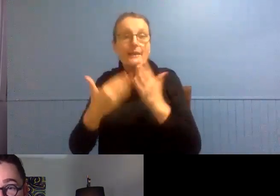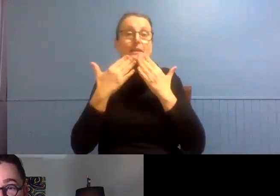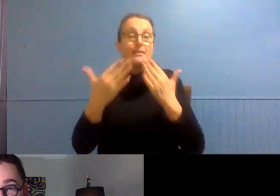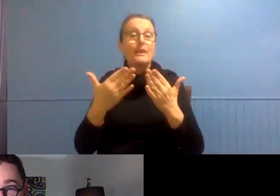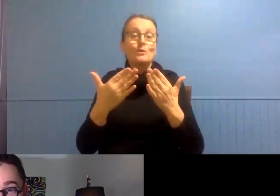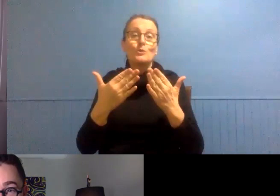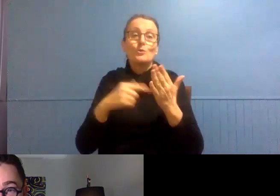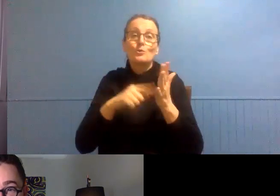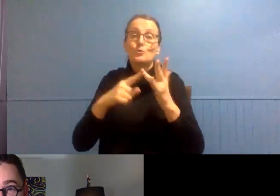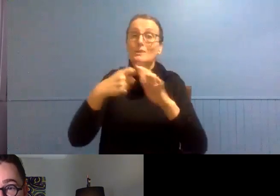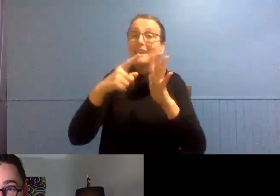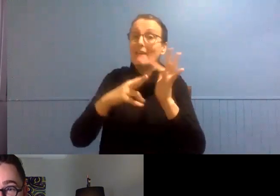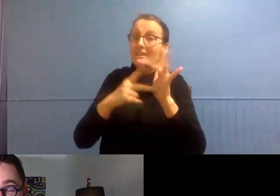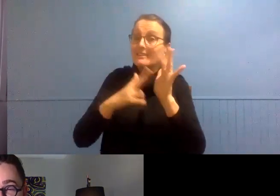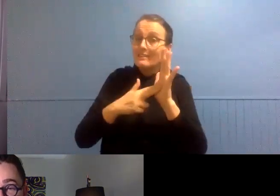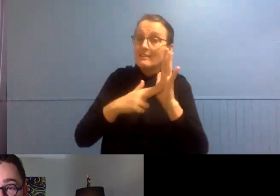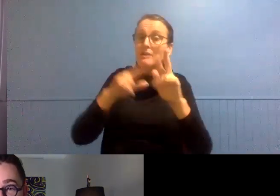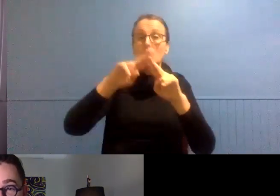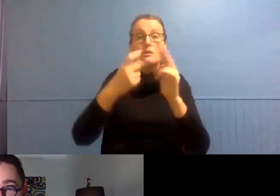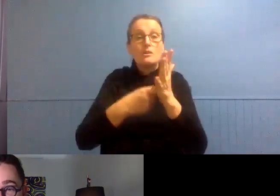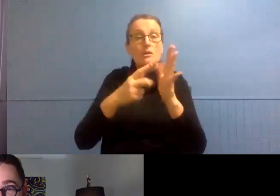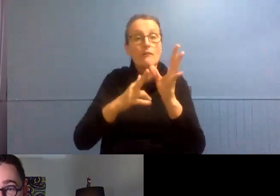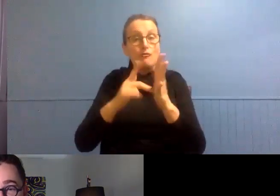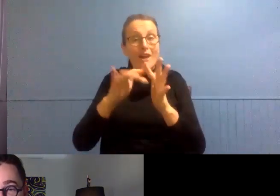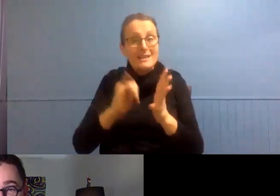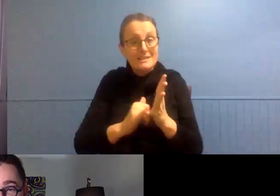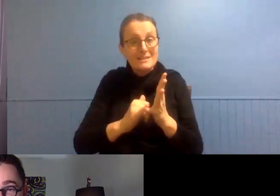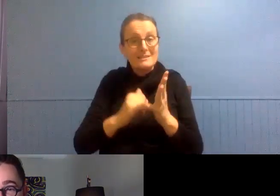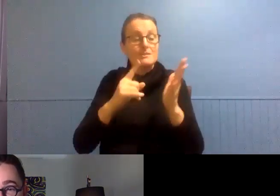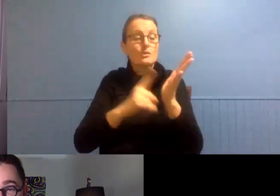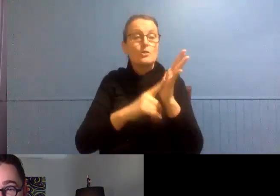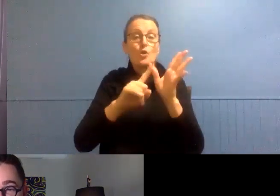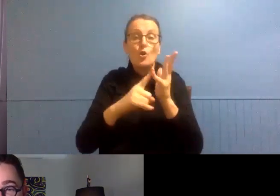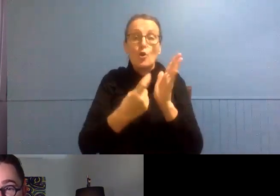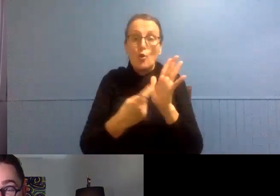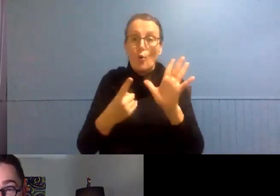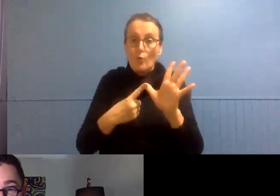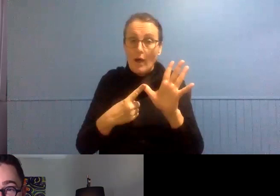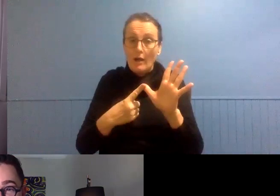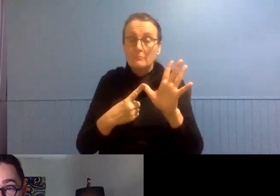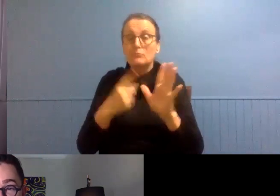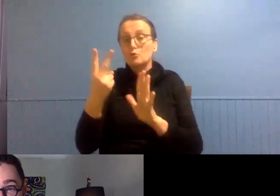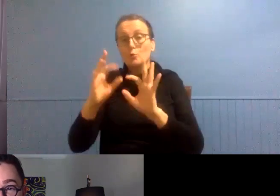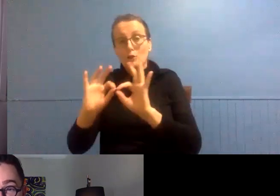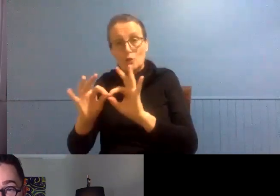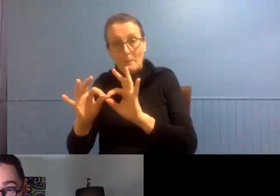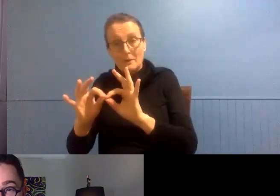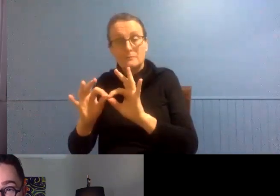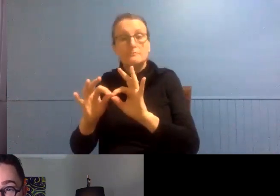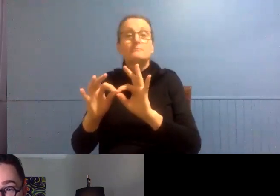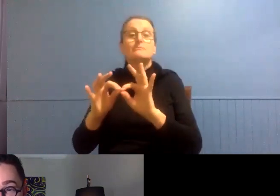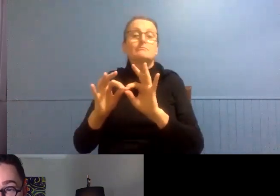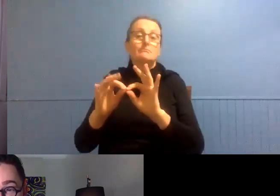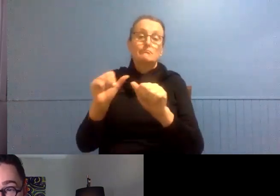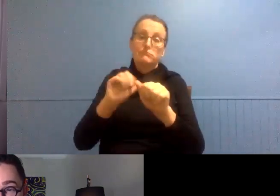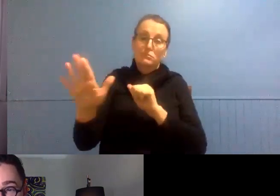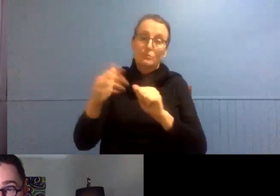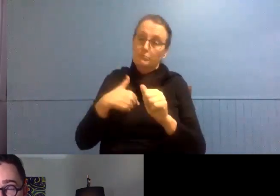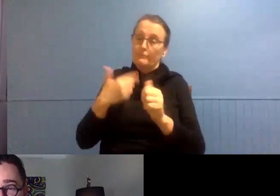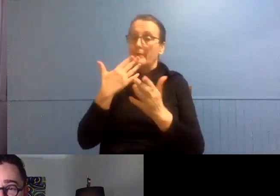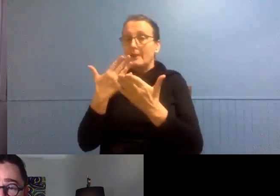to Kevin, Frances and Laura, David and Chevoy, you guys are great, and